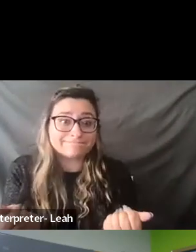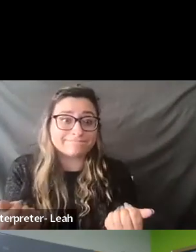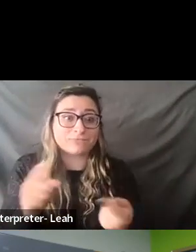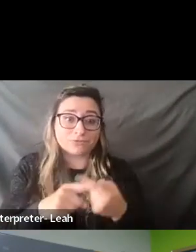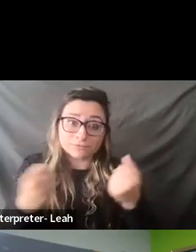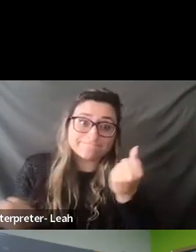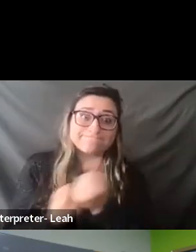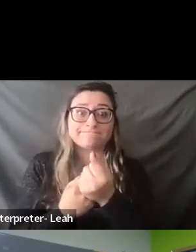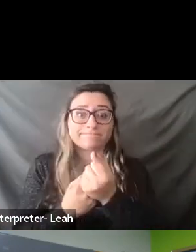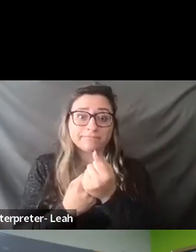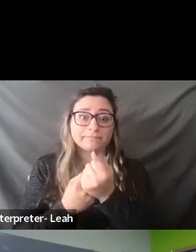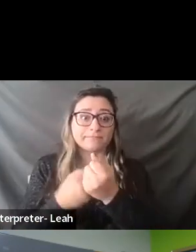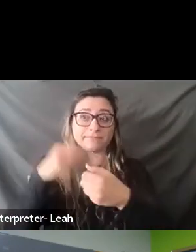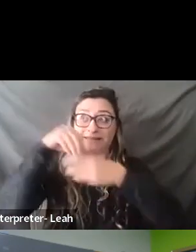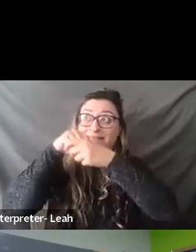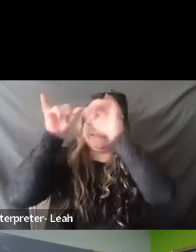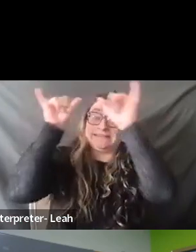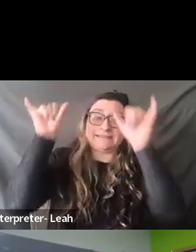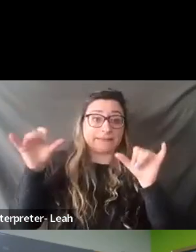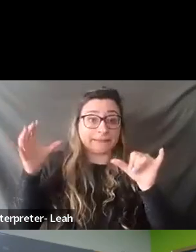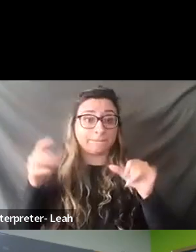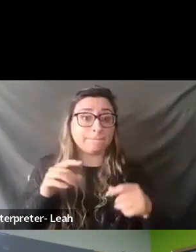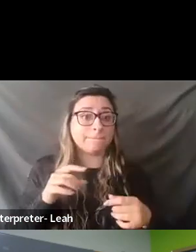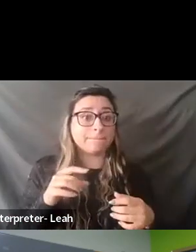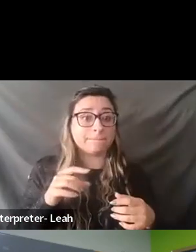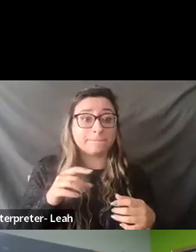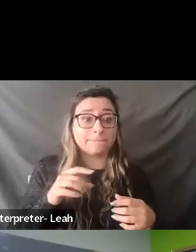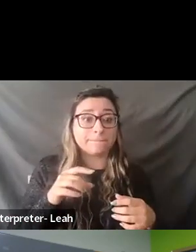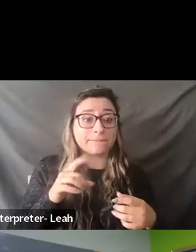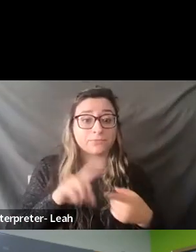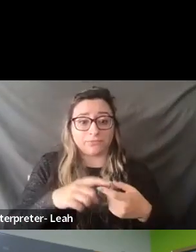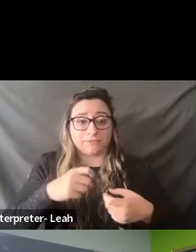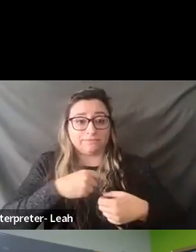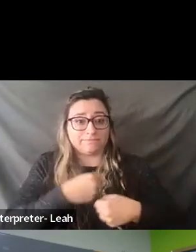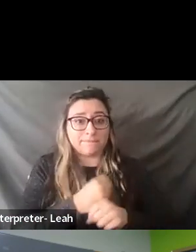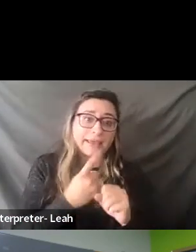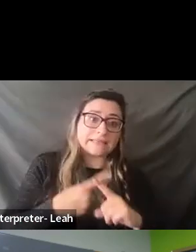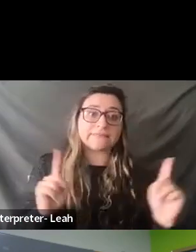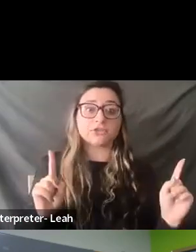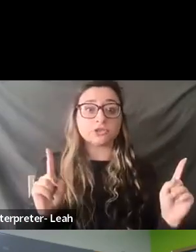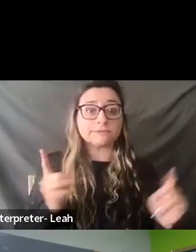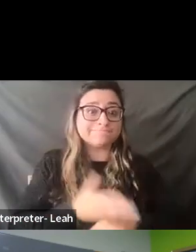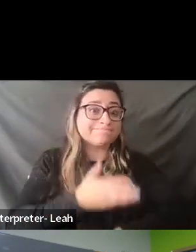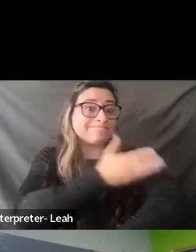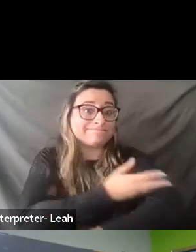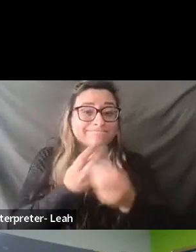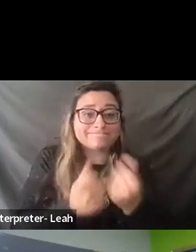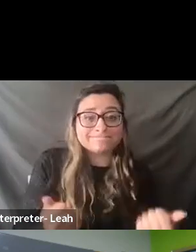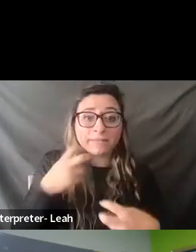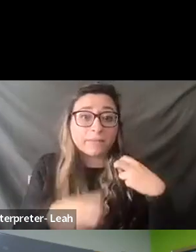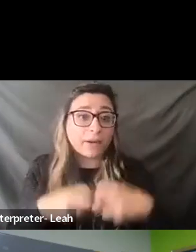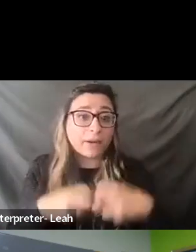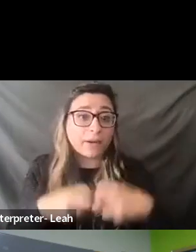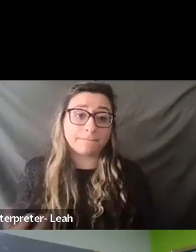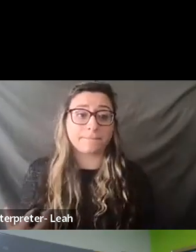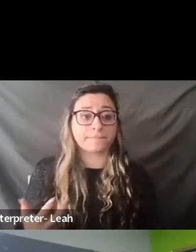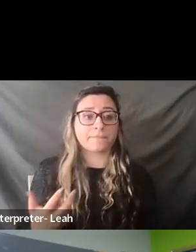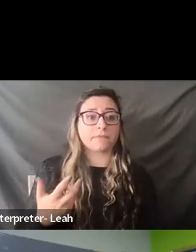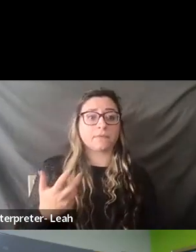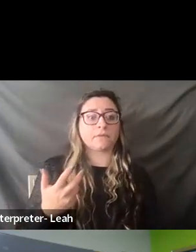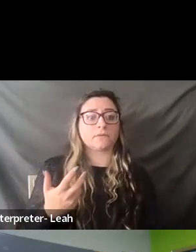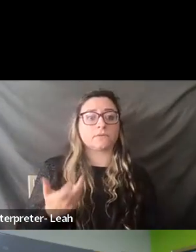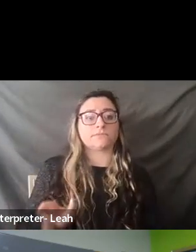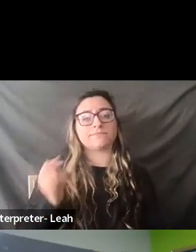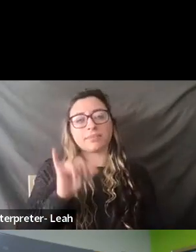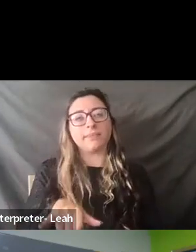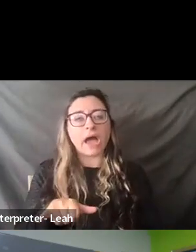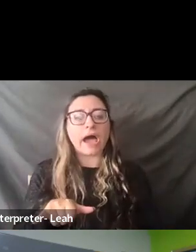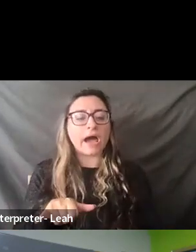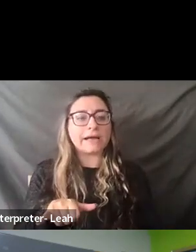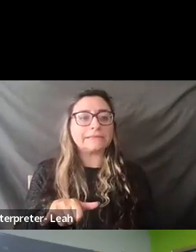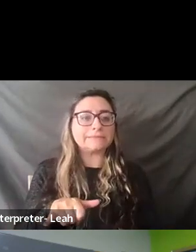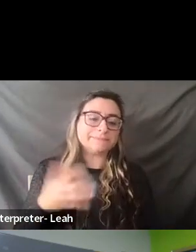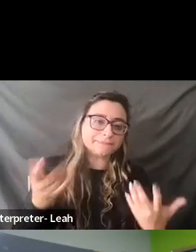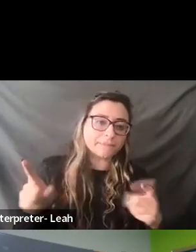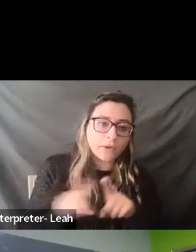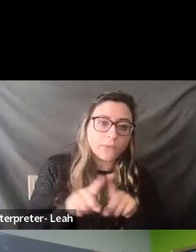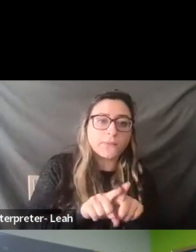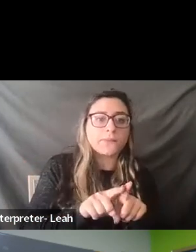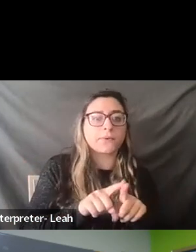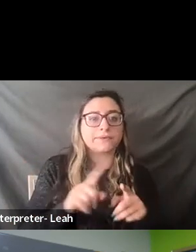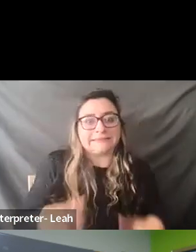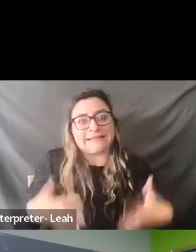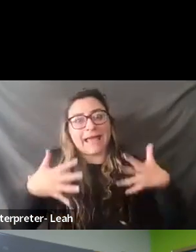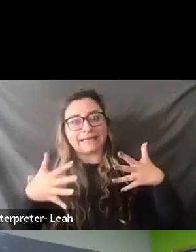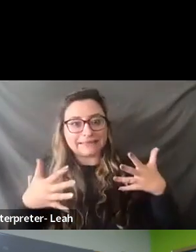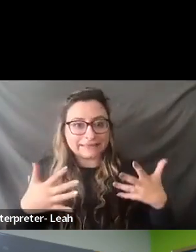There was a strong acknowledgement that the gaps do exist, and yet there was not a feeling of personal empowerment by the individuals who were providing services to be able to remedy that.